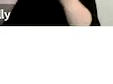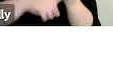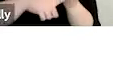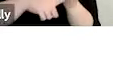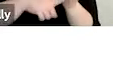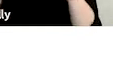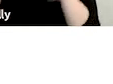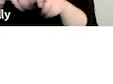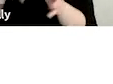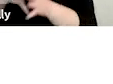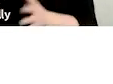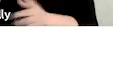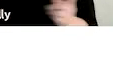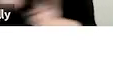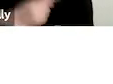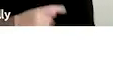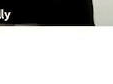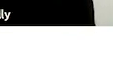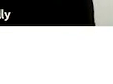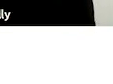and for many institutes it has changed the way they look at